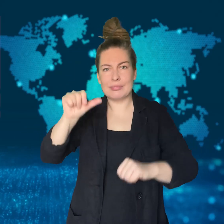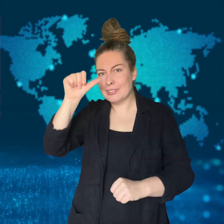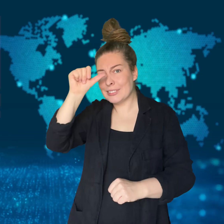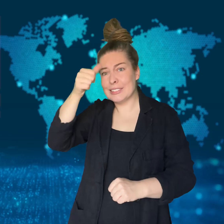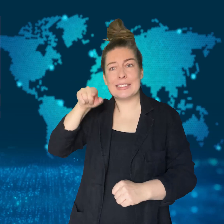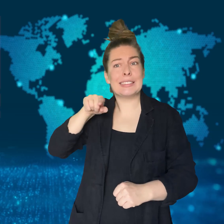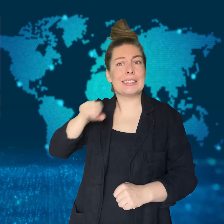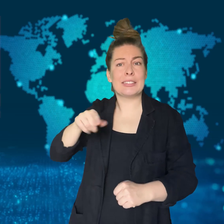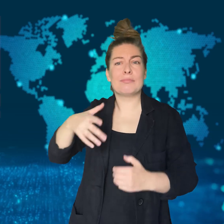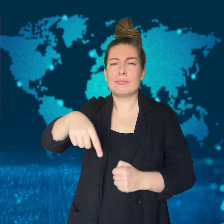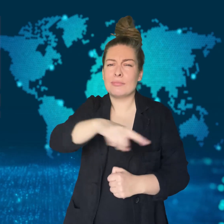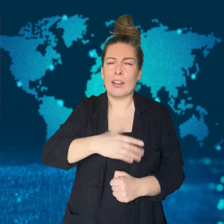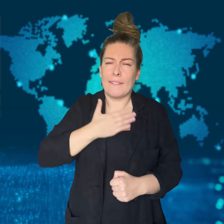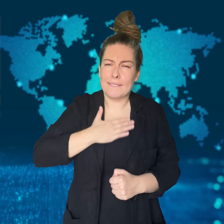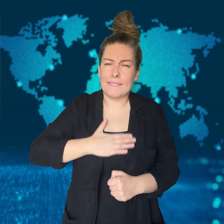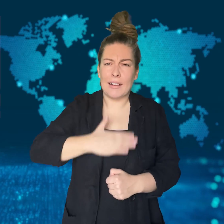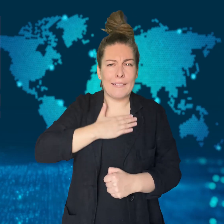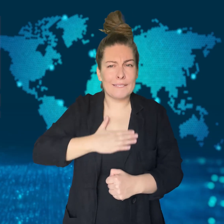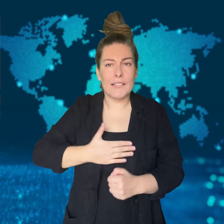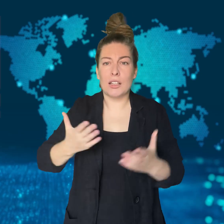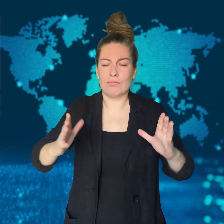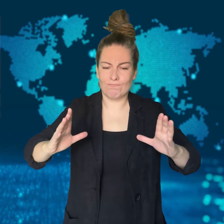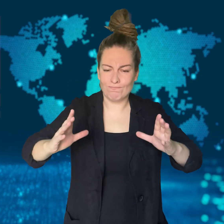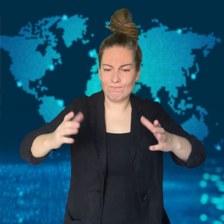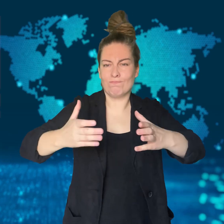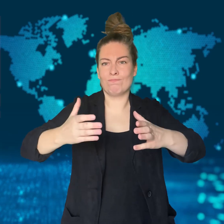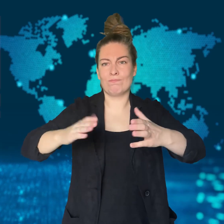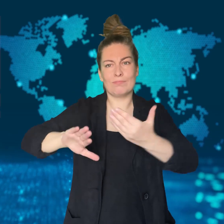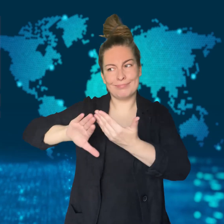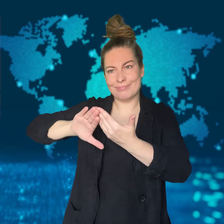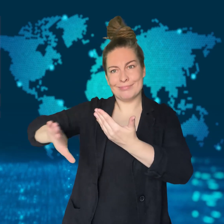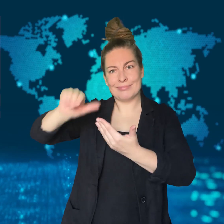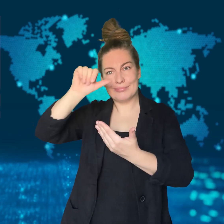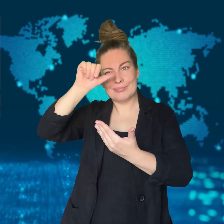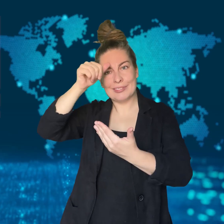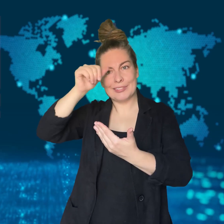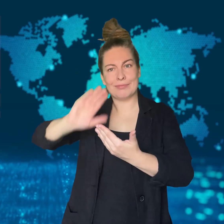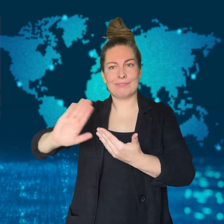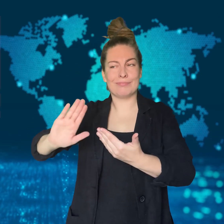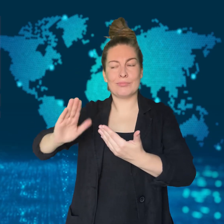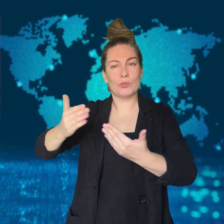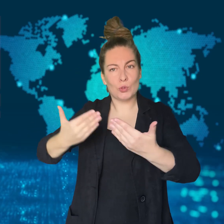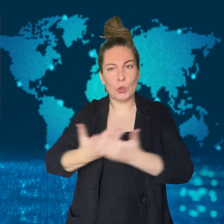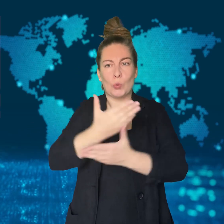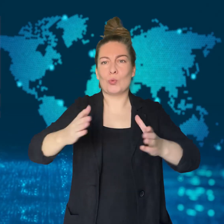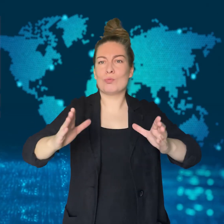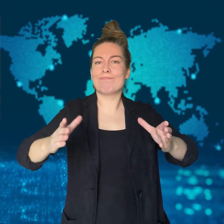According to Canada, the Indian government